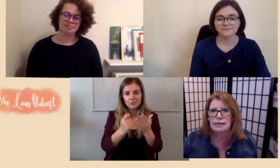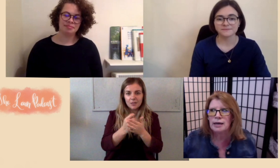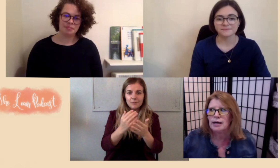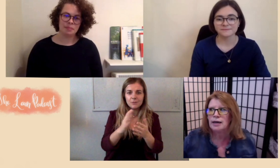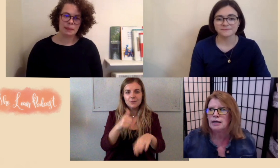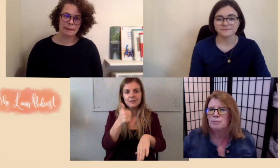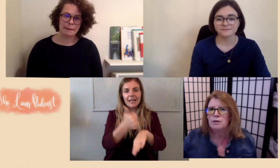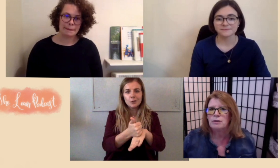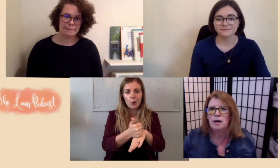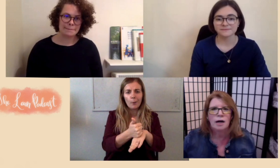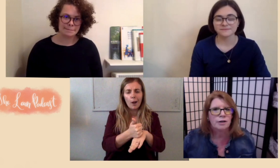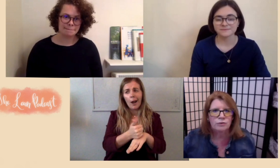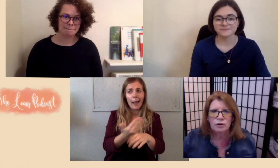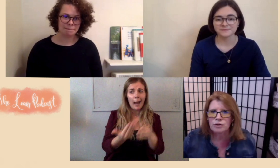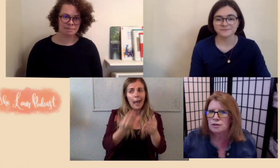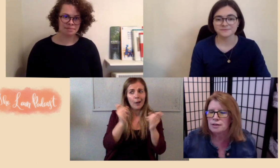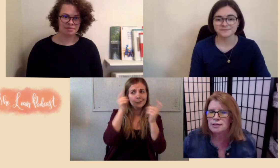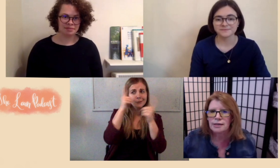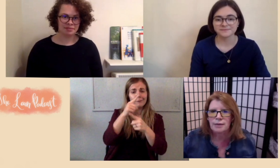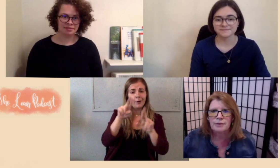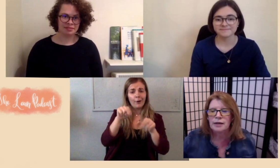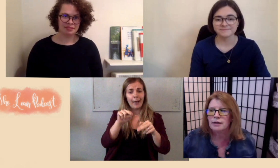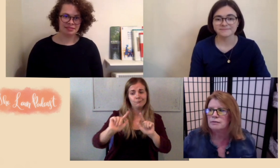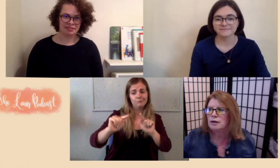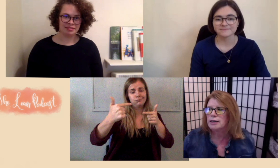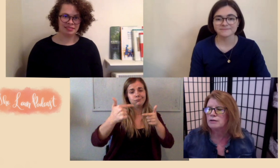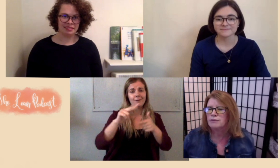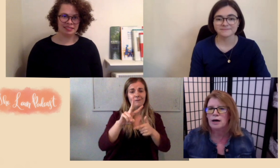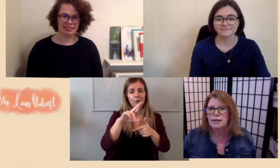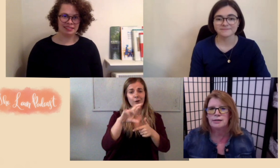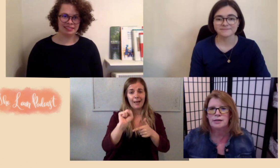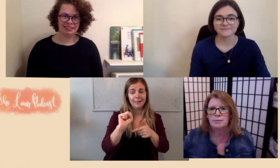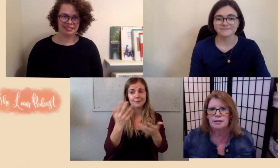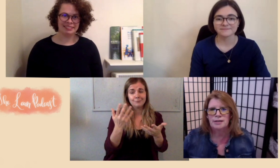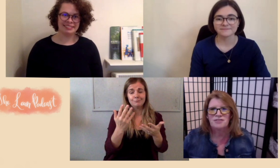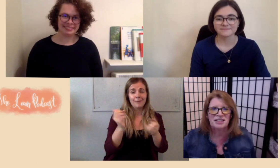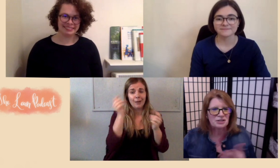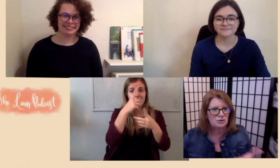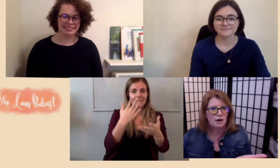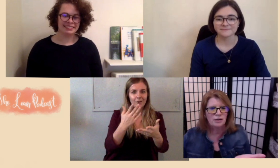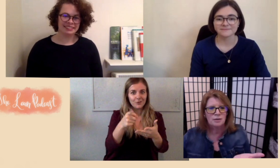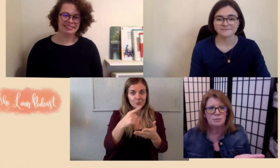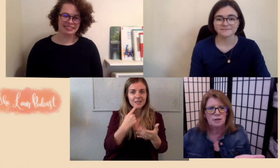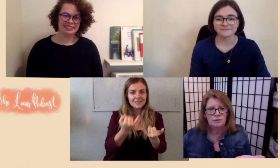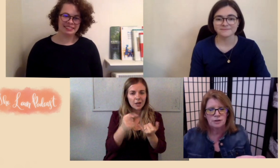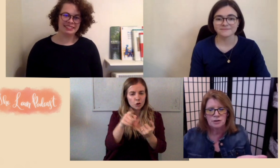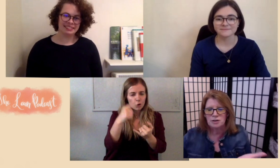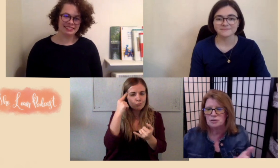'Cause the brain is looking for those kinds of things. That's what the brain does. It's very efficient.